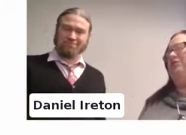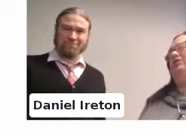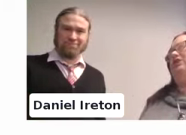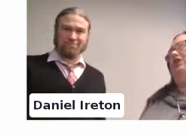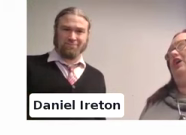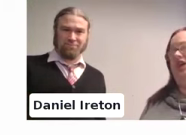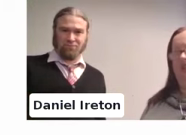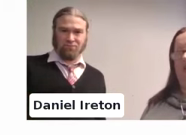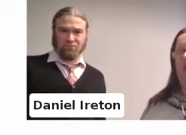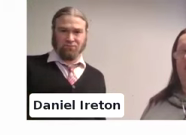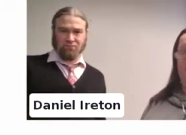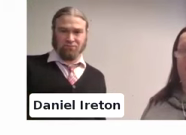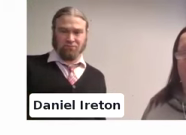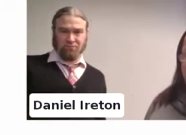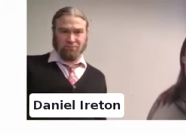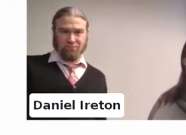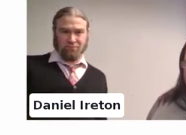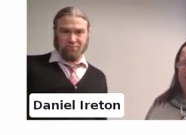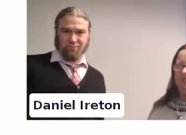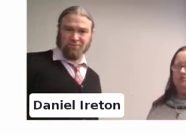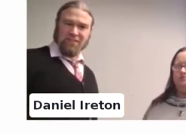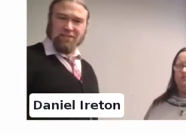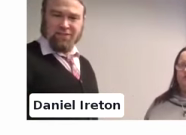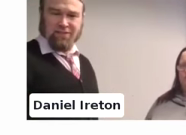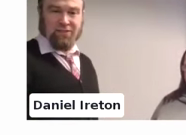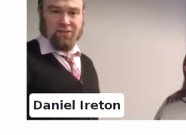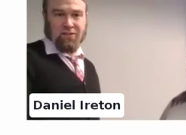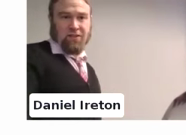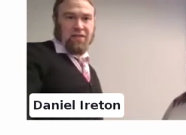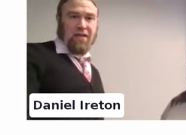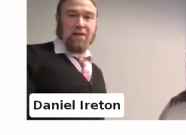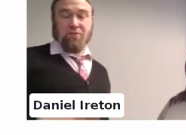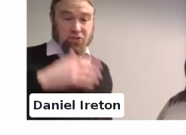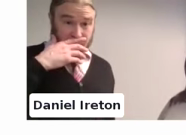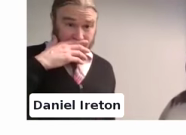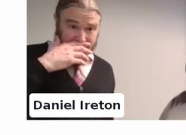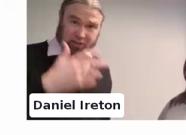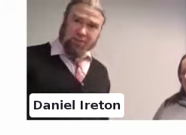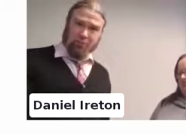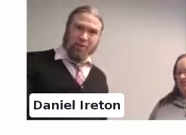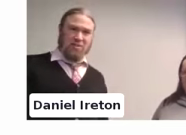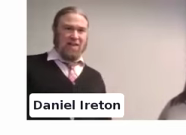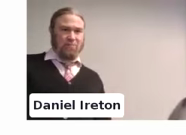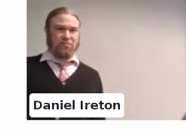And we're trying to create connections.